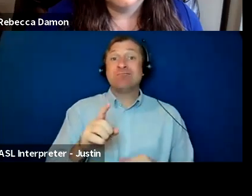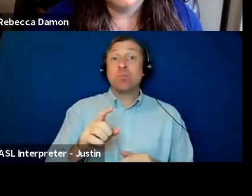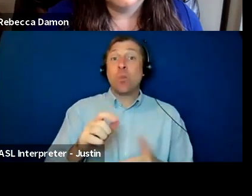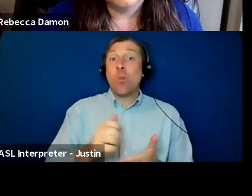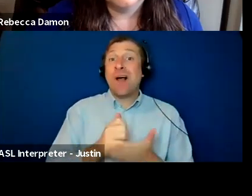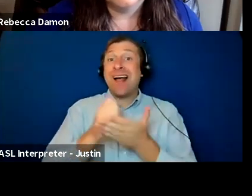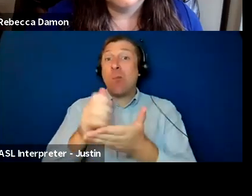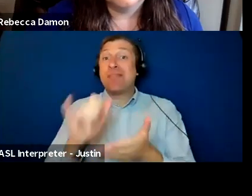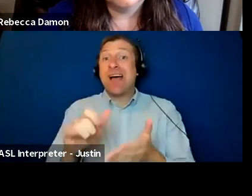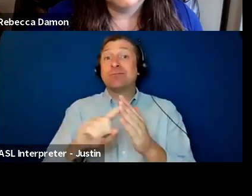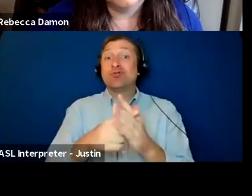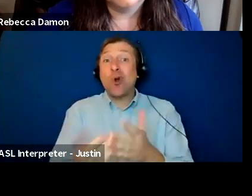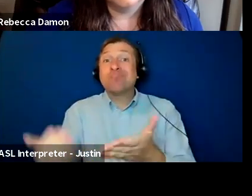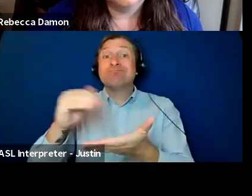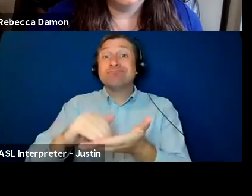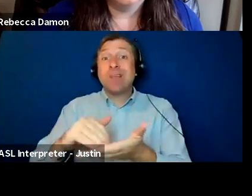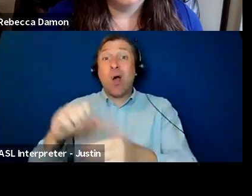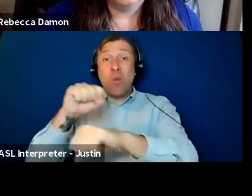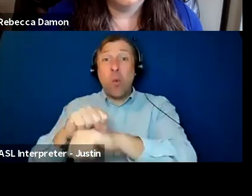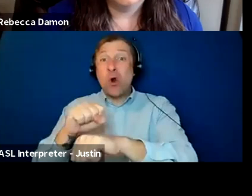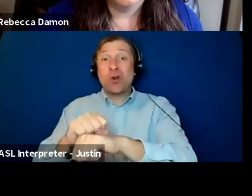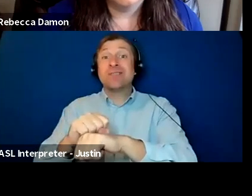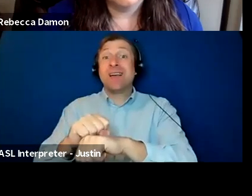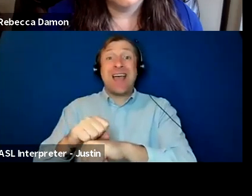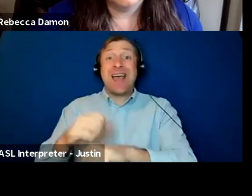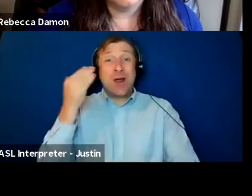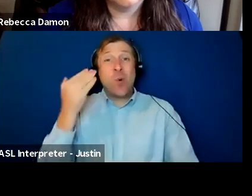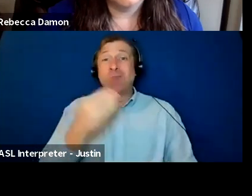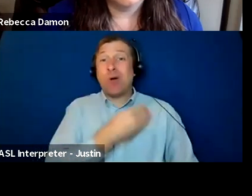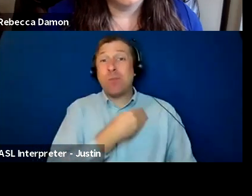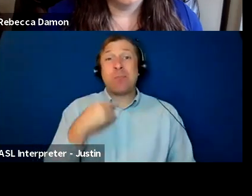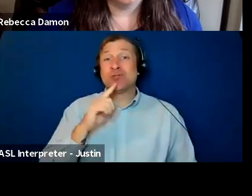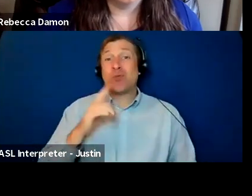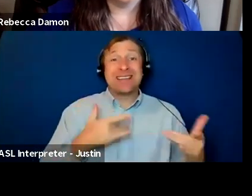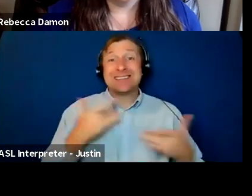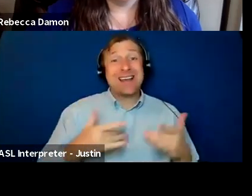in a way we haven't seen yet. And I know that's something that our members are extremely excited about.